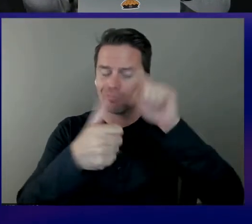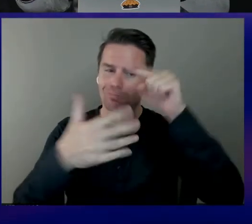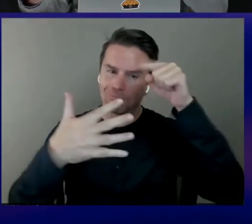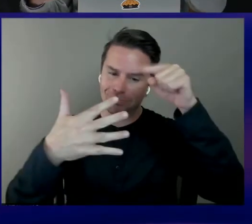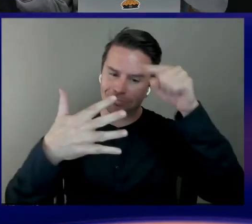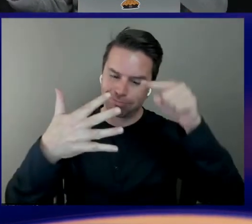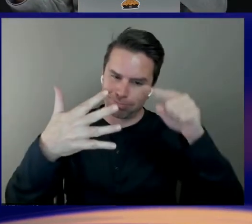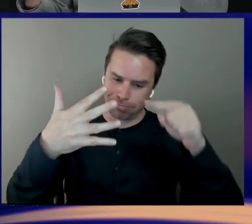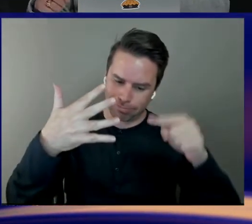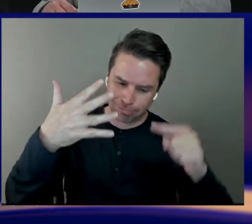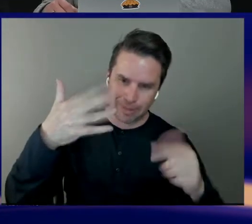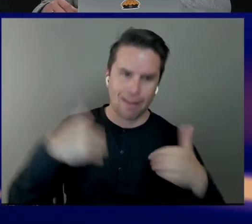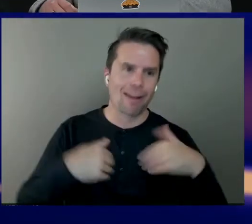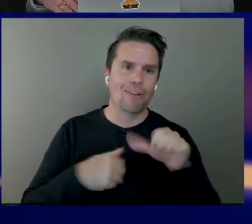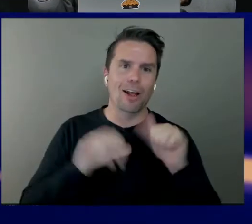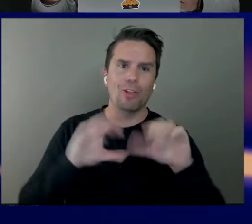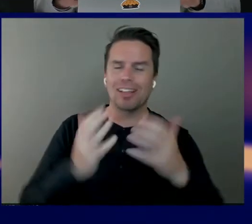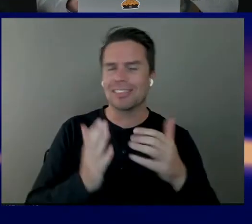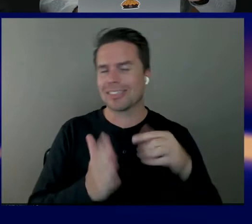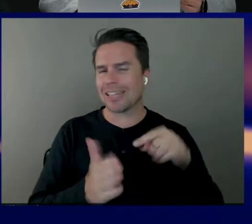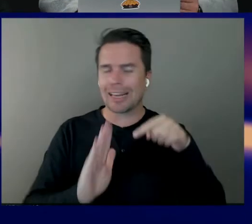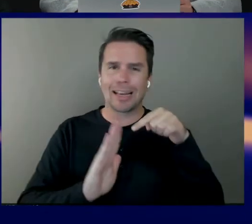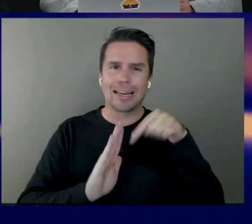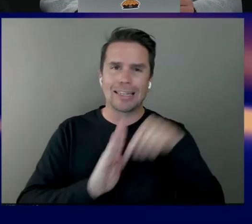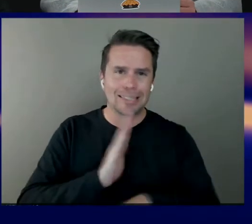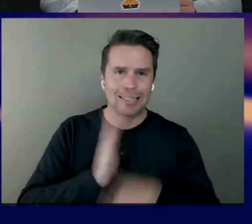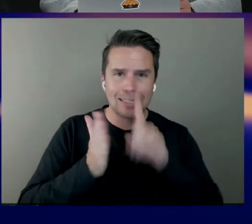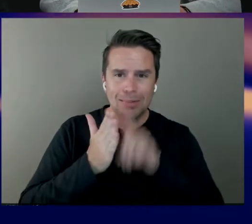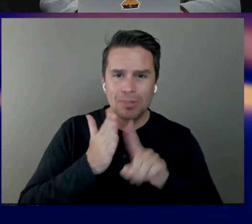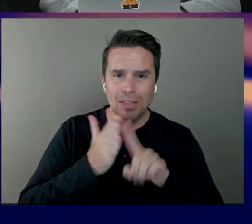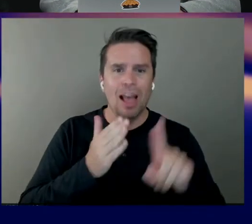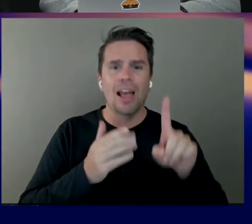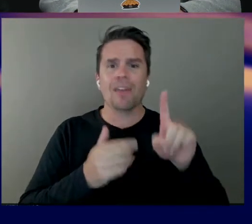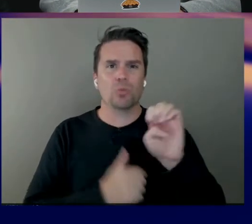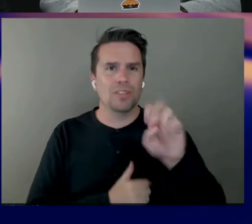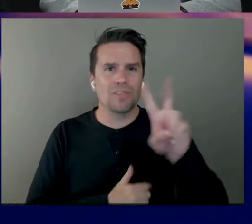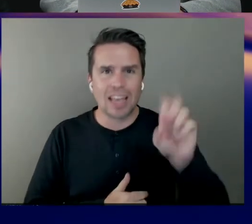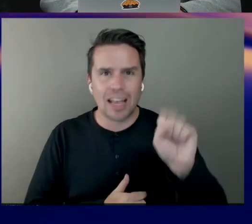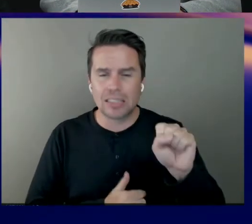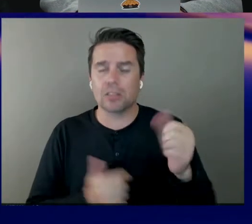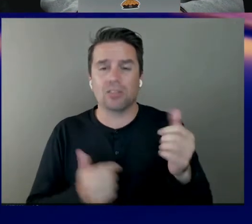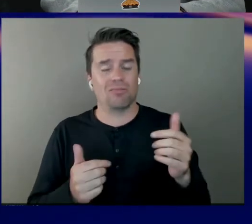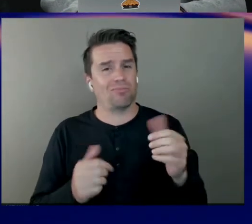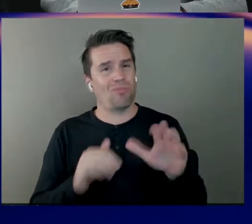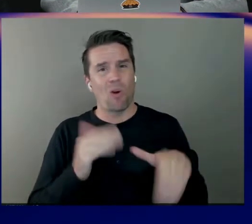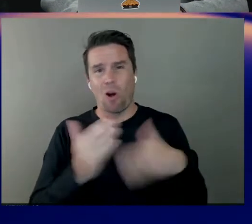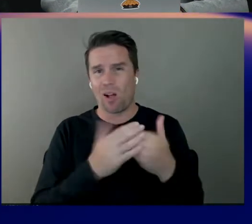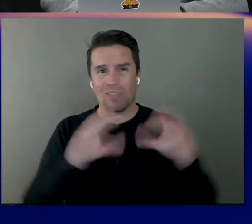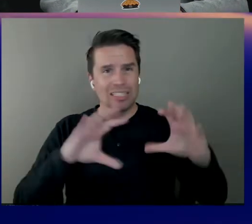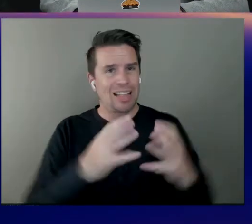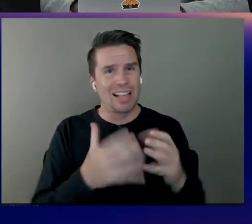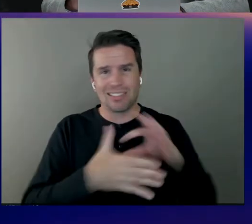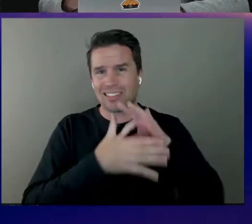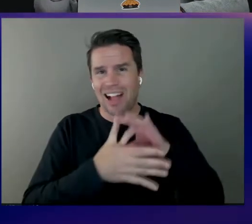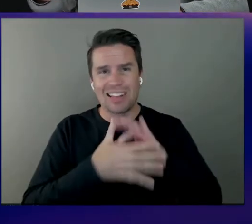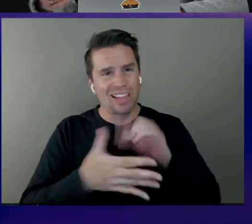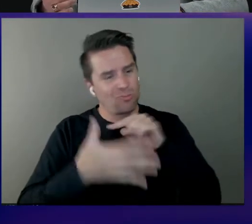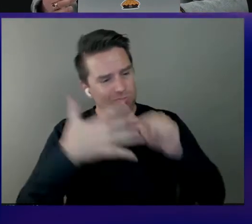into EBS, all of this content is here. And then if you choose to you know, dive into one of